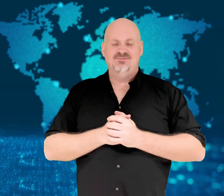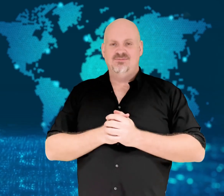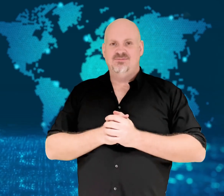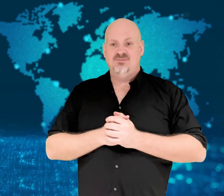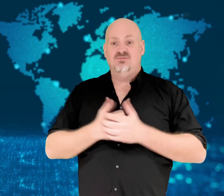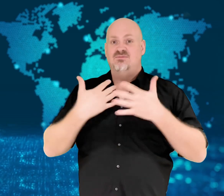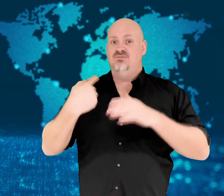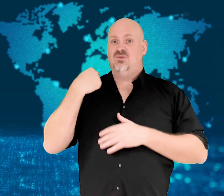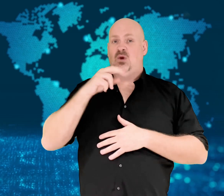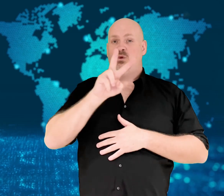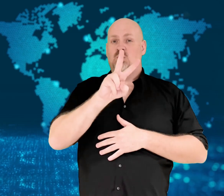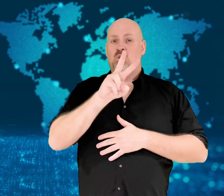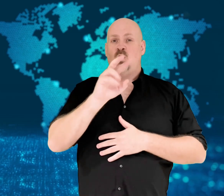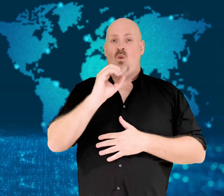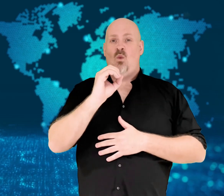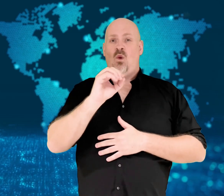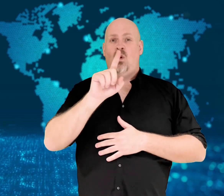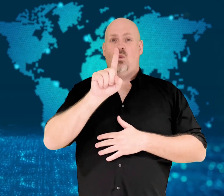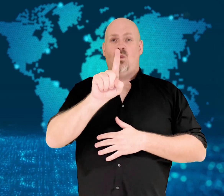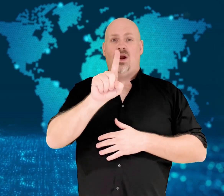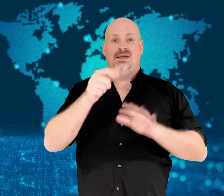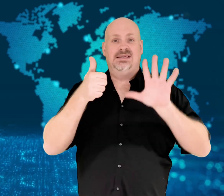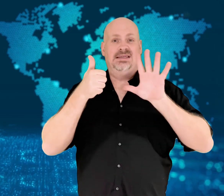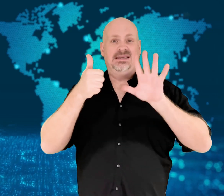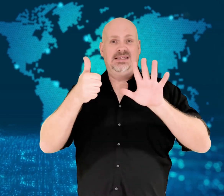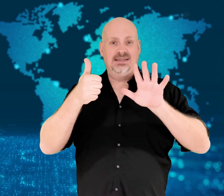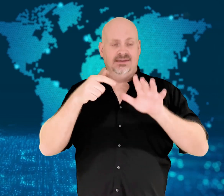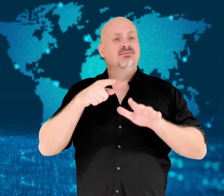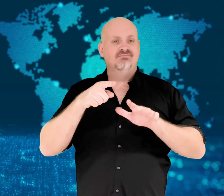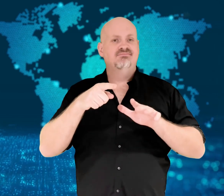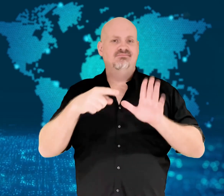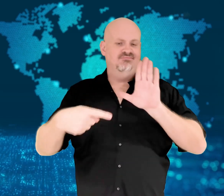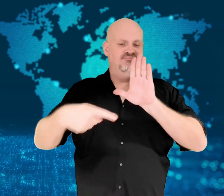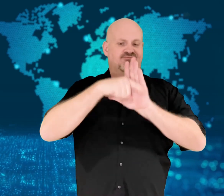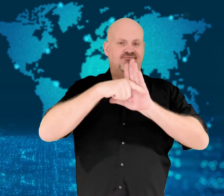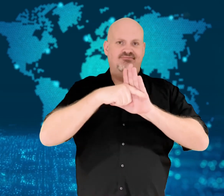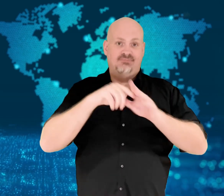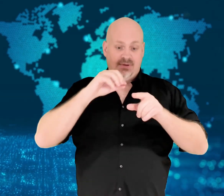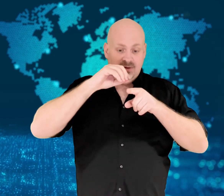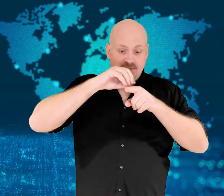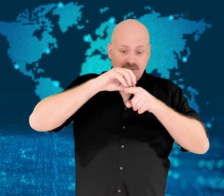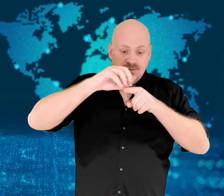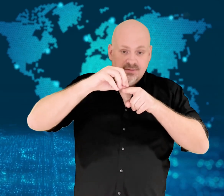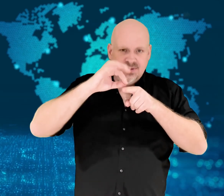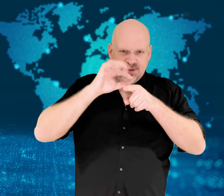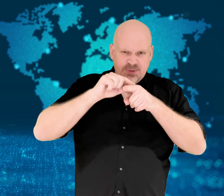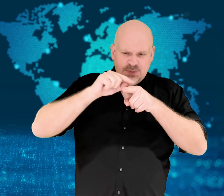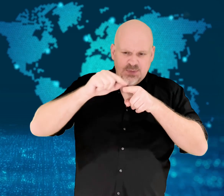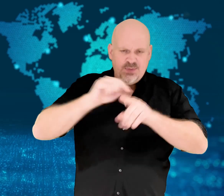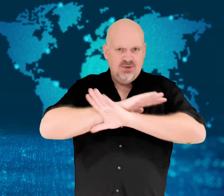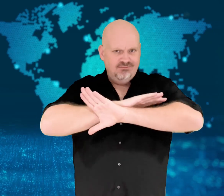to injury or death. Some police departments warned against the coated strings.